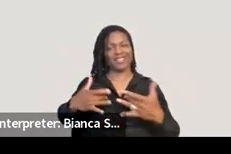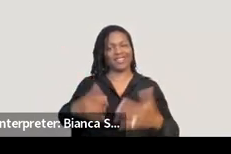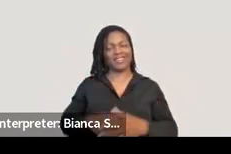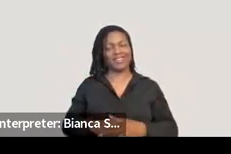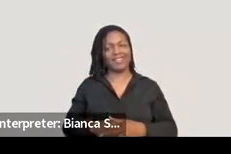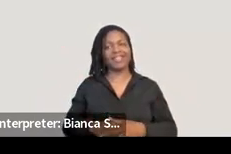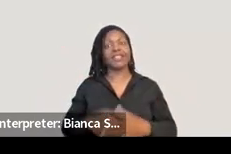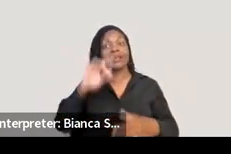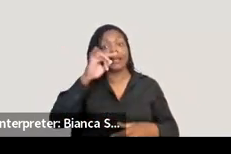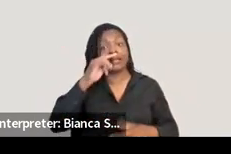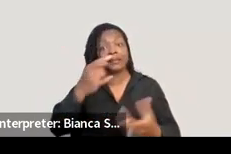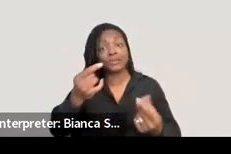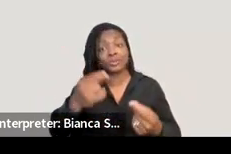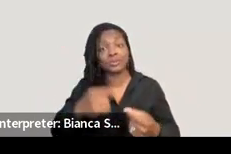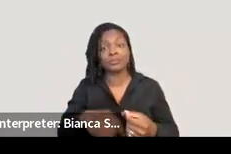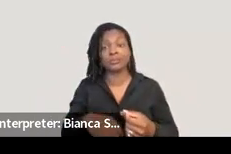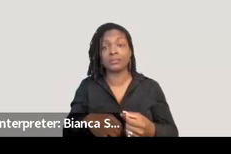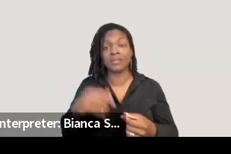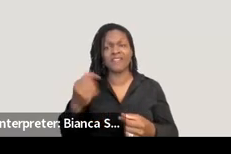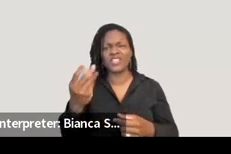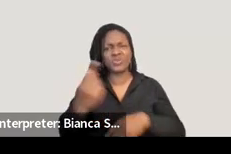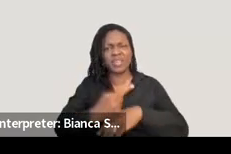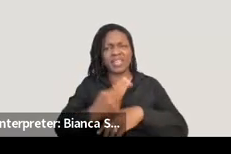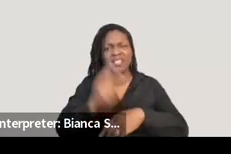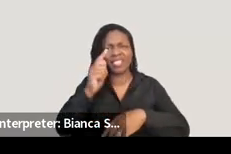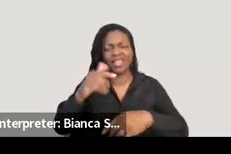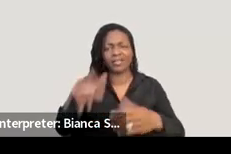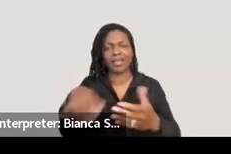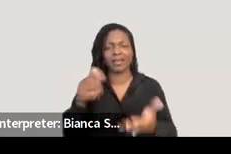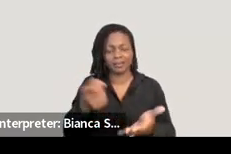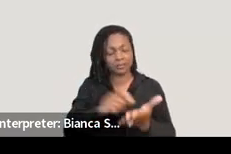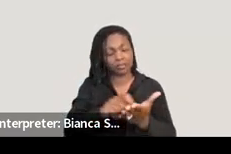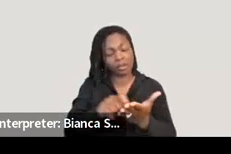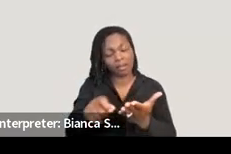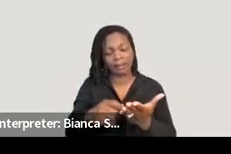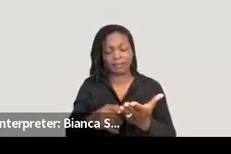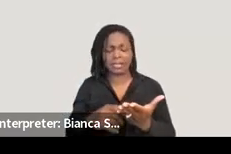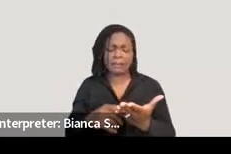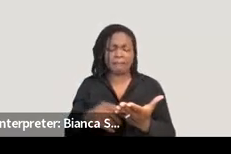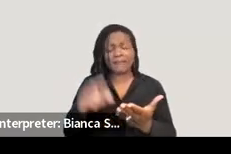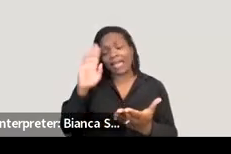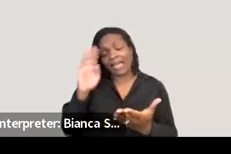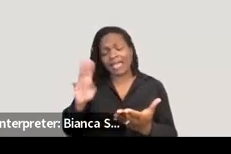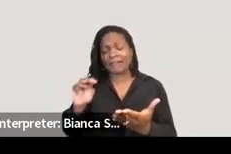I know. And then, I know we're not really good kids, but we will try to be better for you.